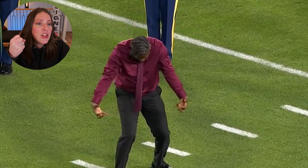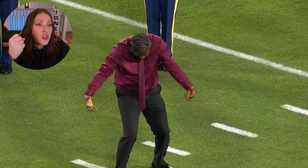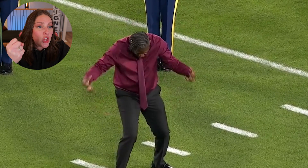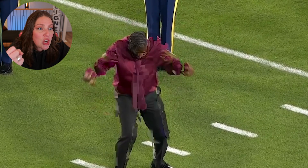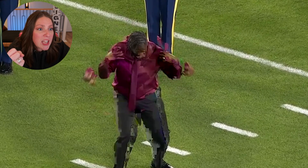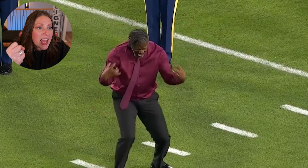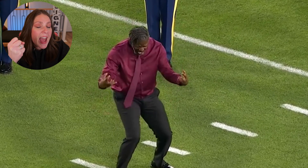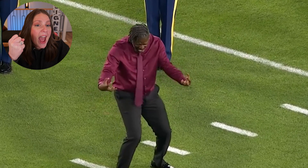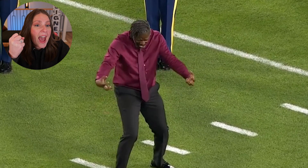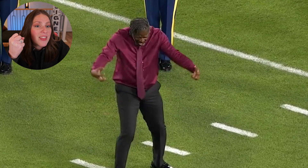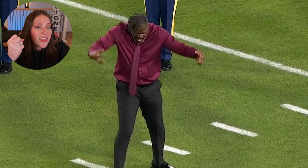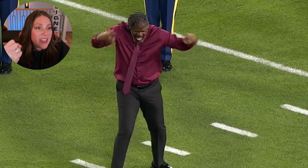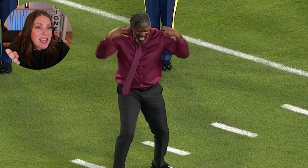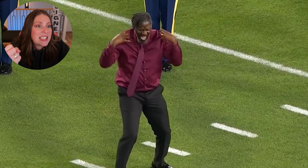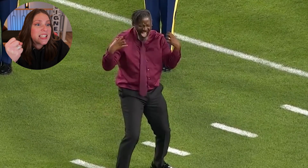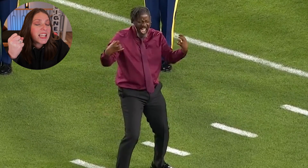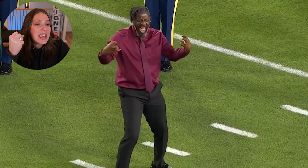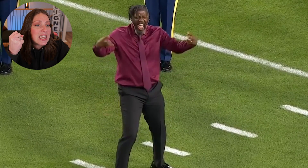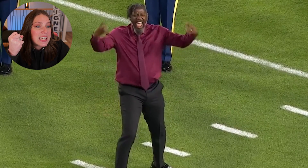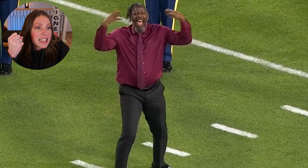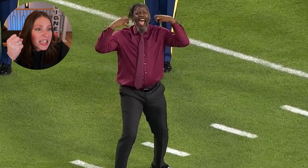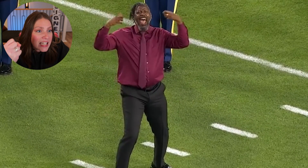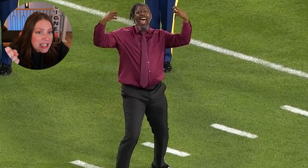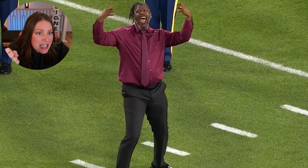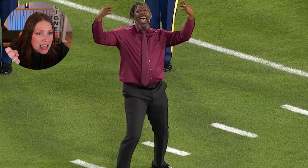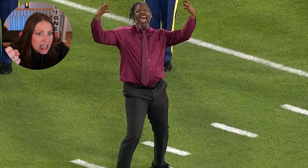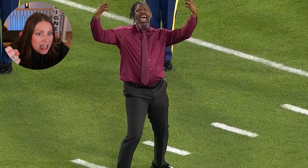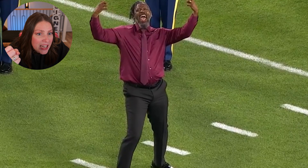look at this intensity.